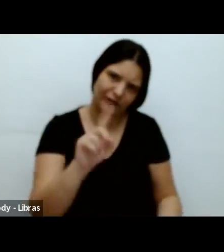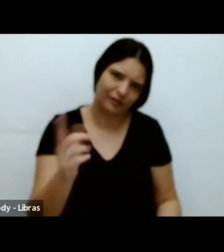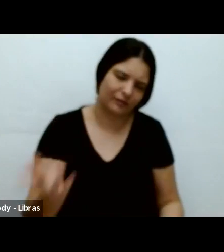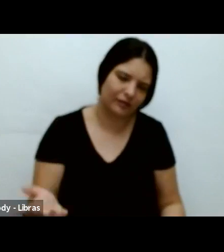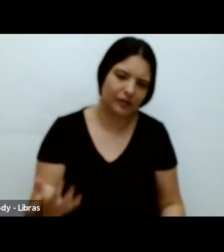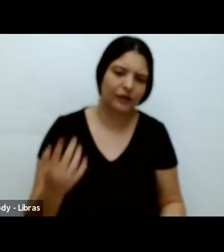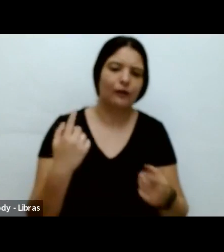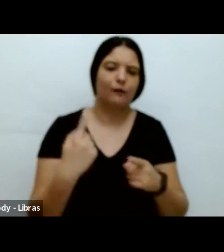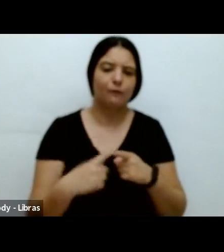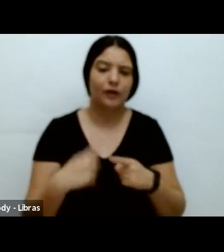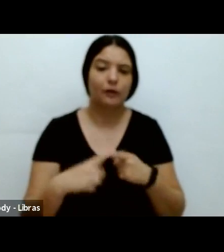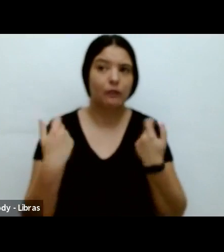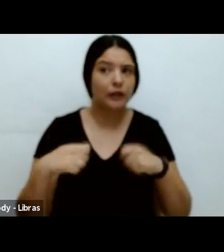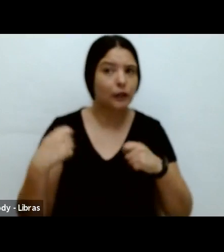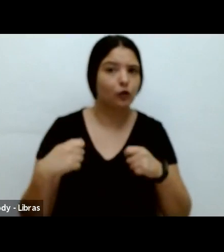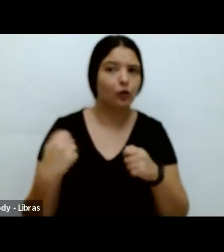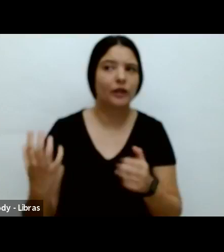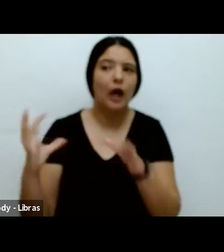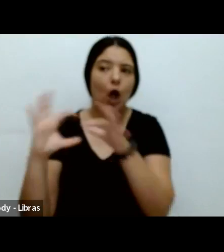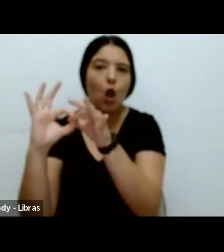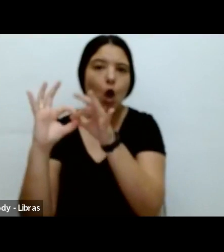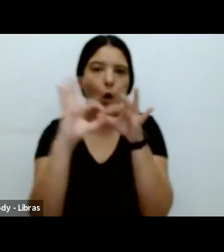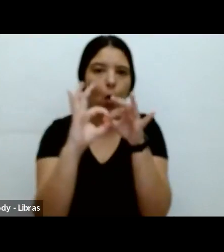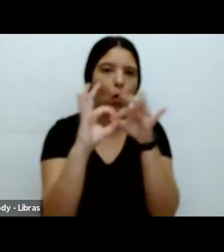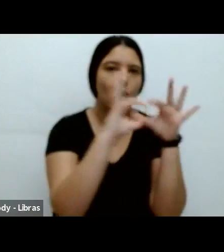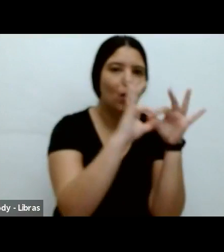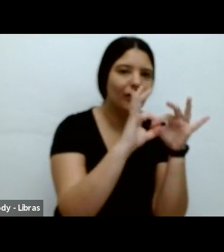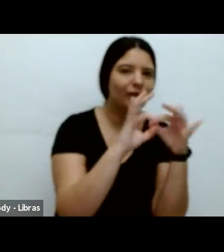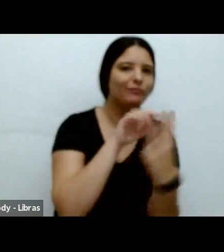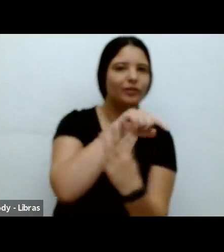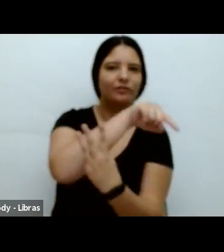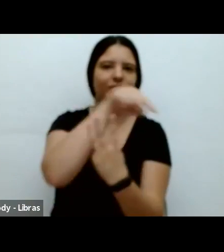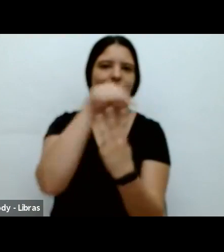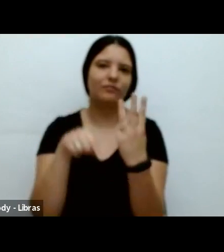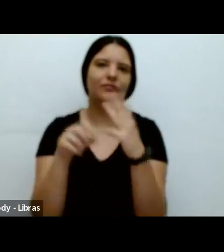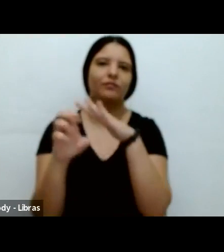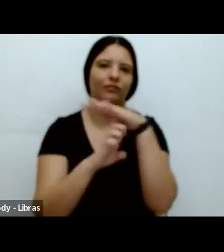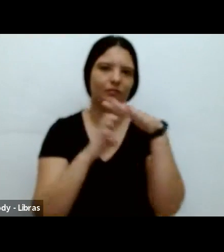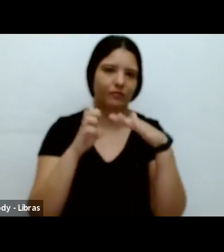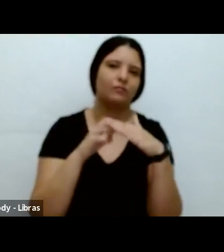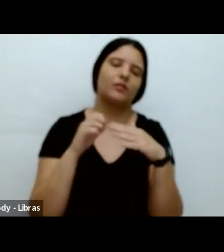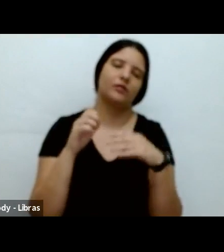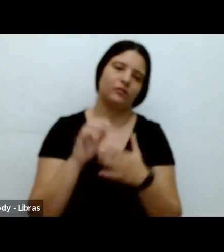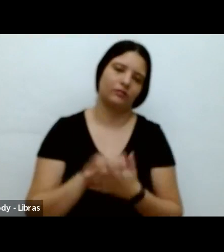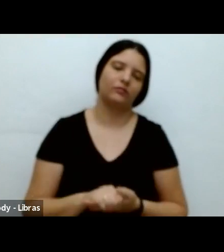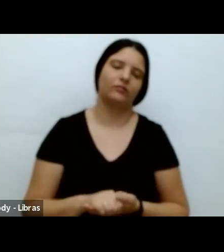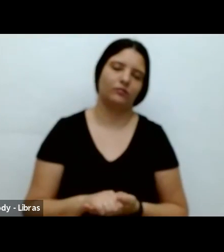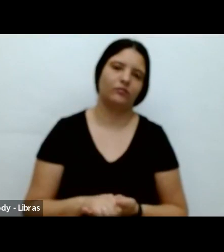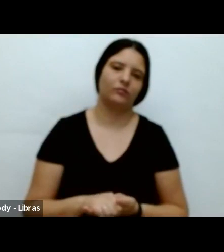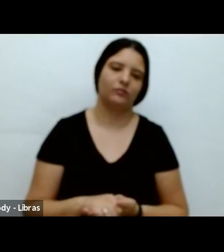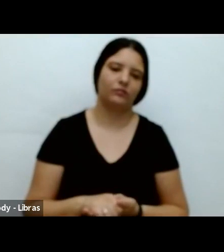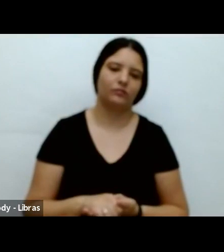of the product. And now. And now